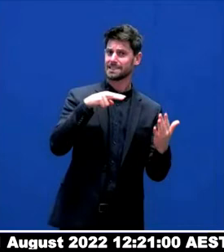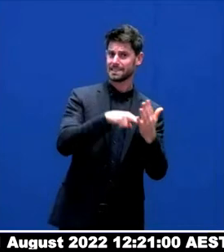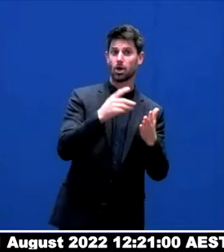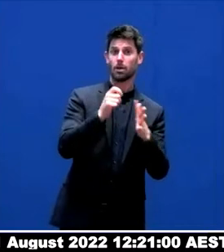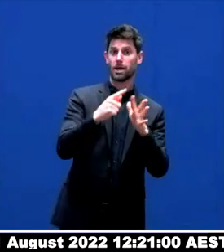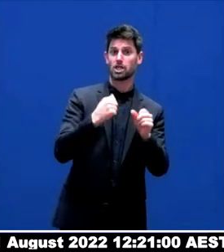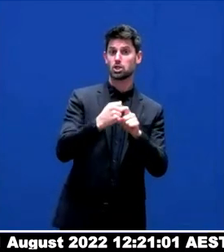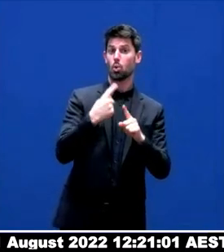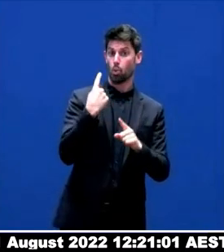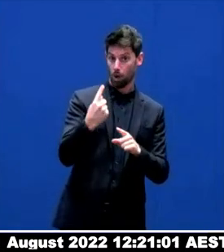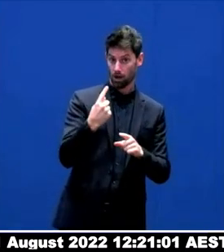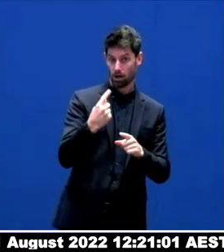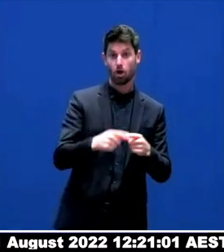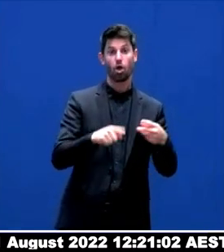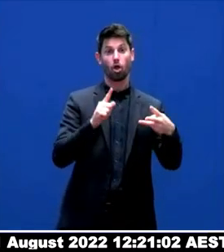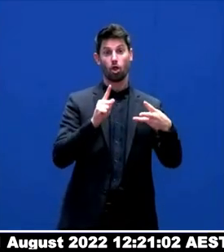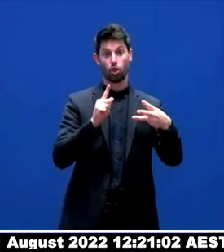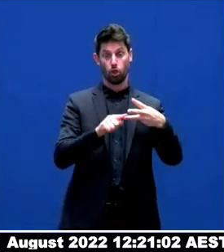one and the third dot point, accessibility.